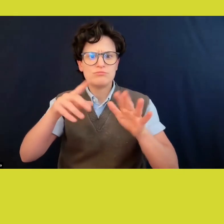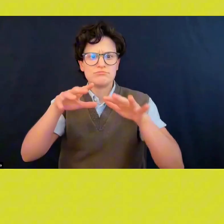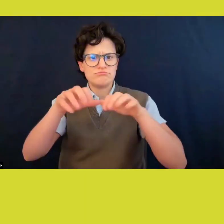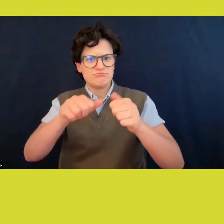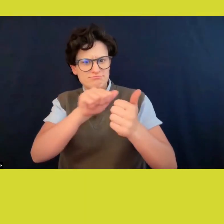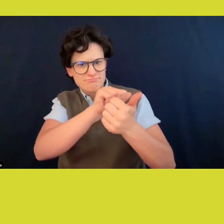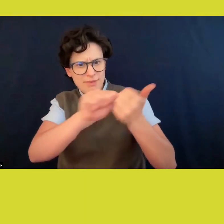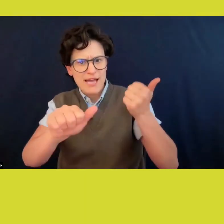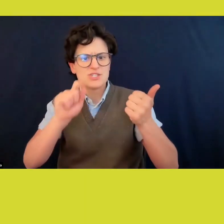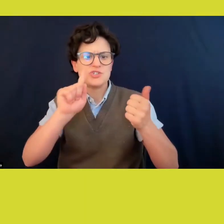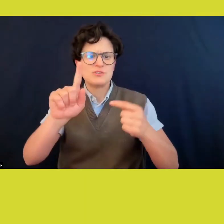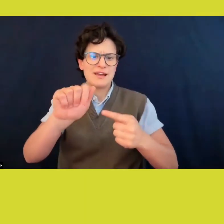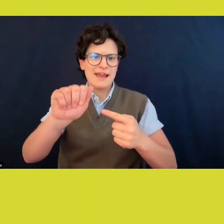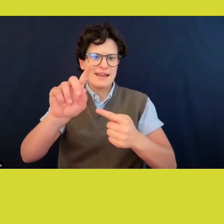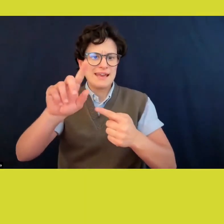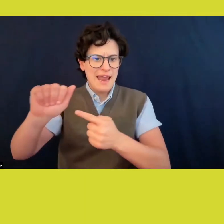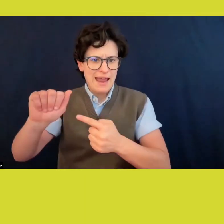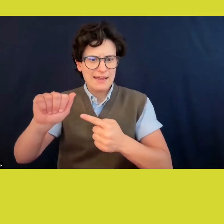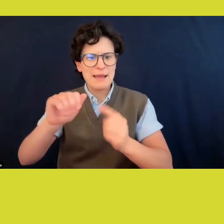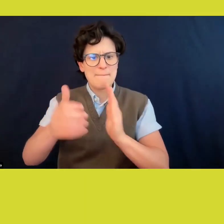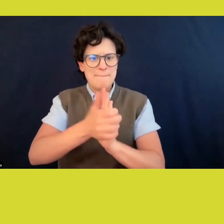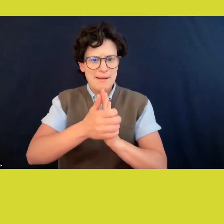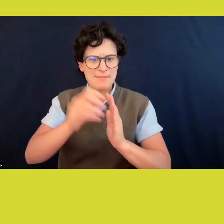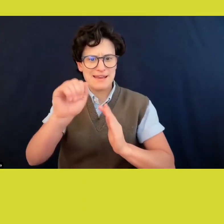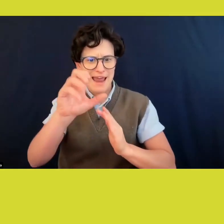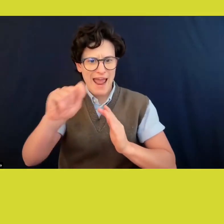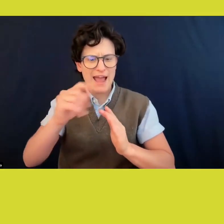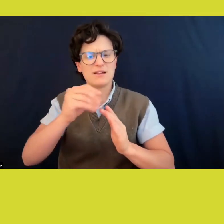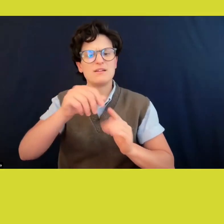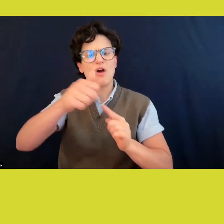Dr. Tsemberis is the creator of the Housing First